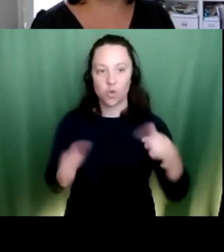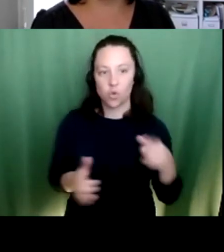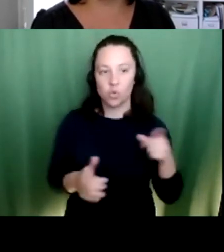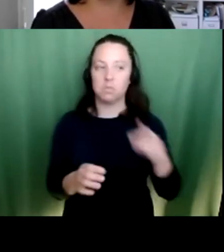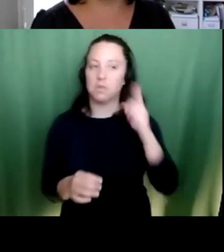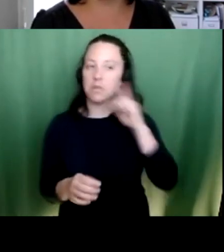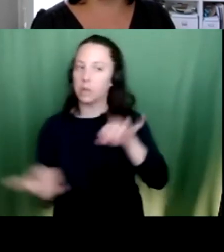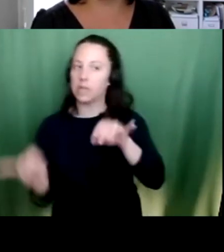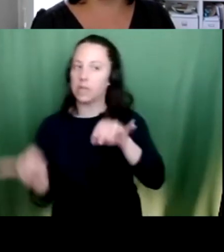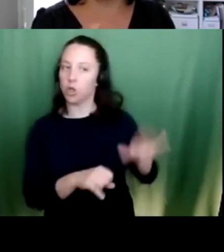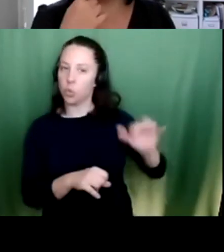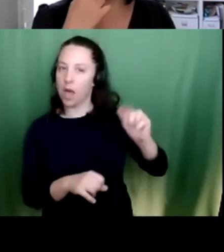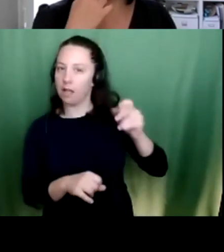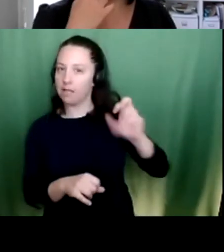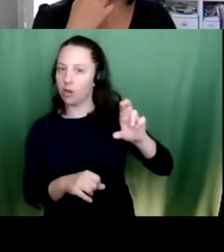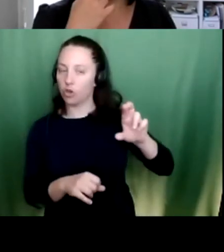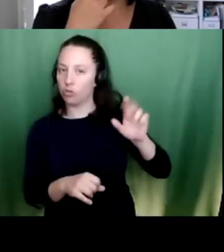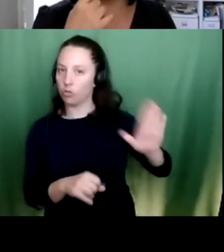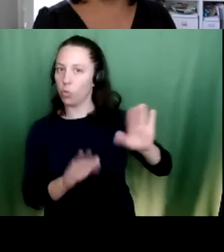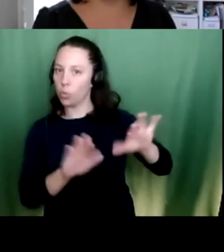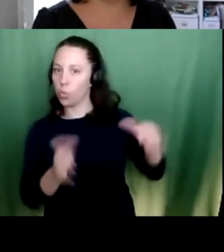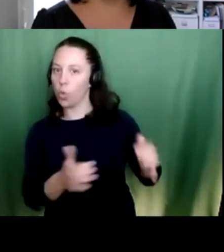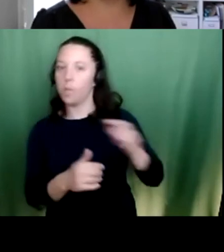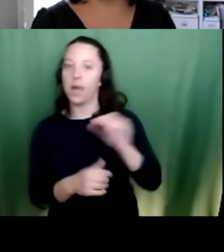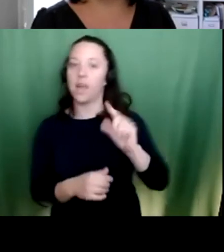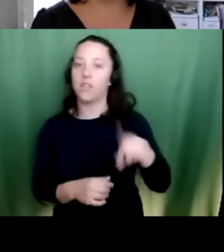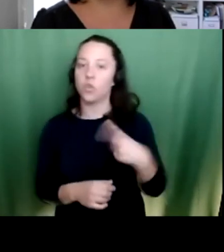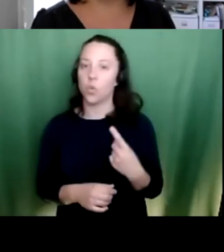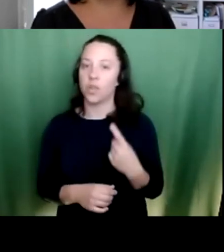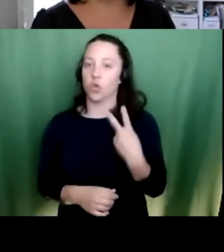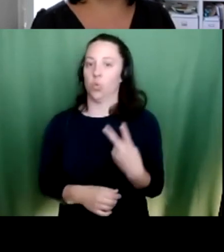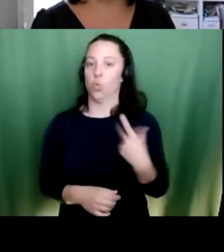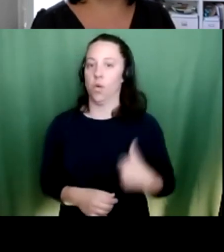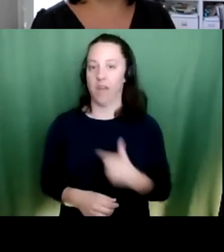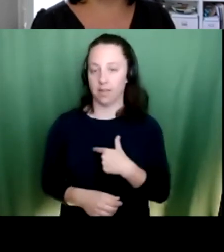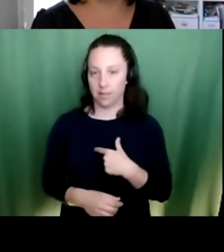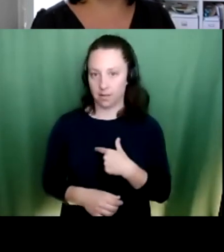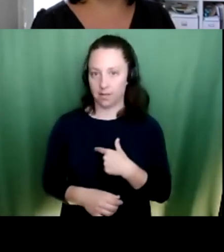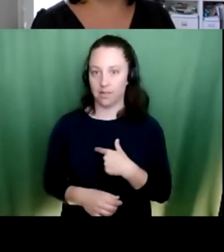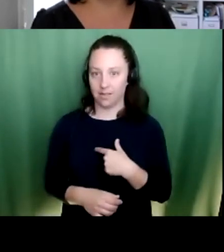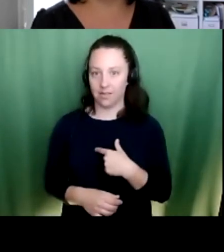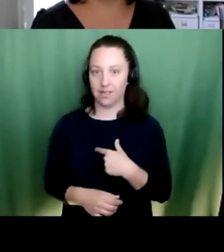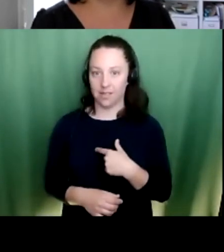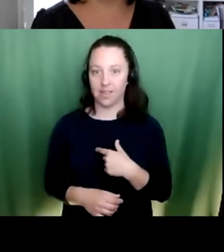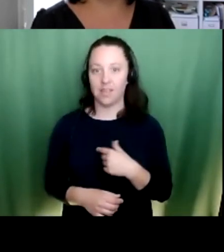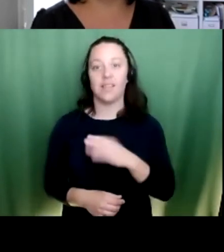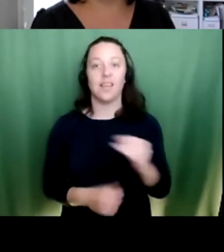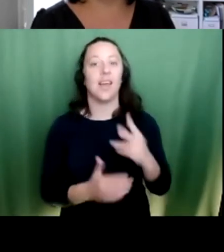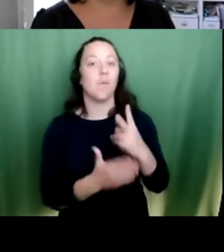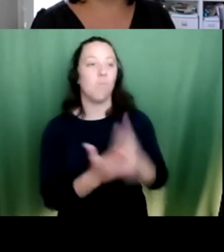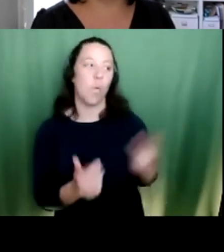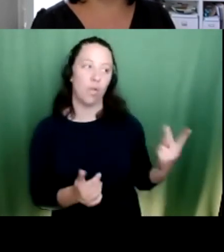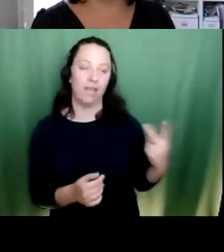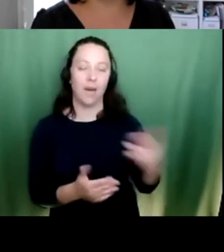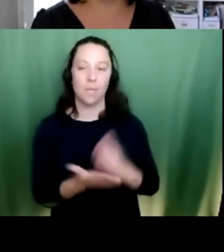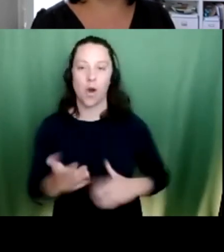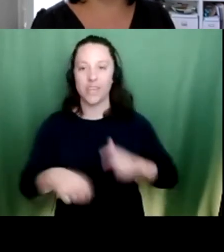You know just there's only two of us part time both of us part time so it's one full-time job.